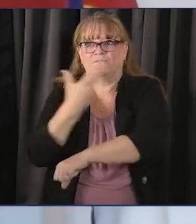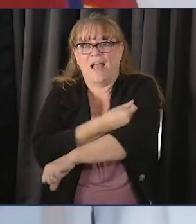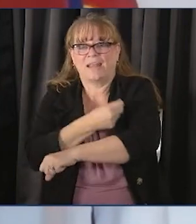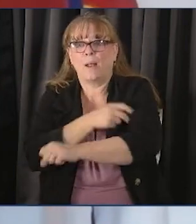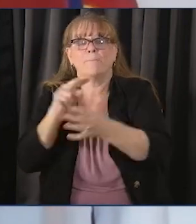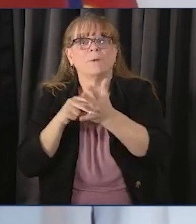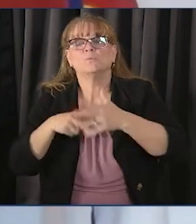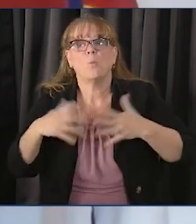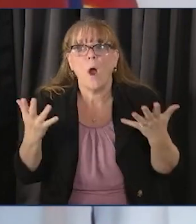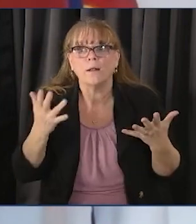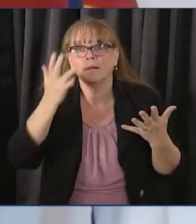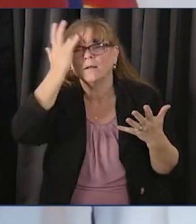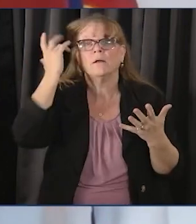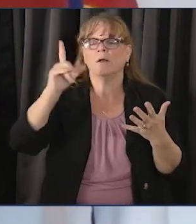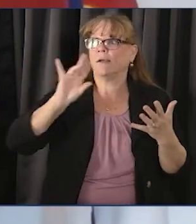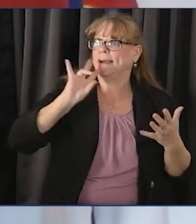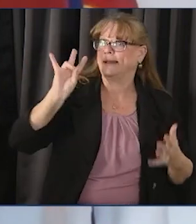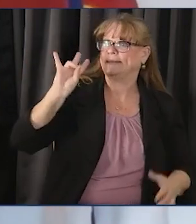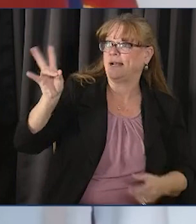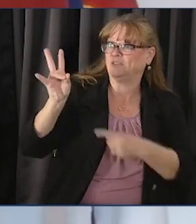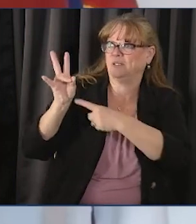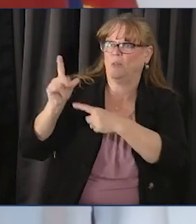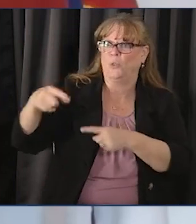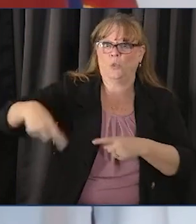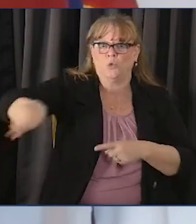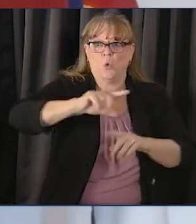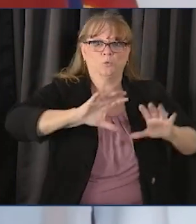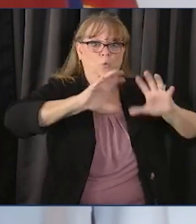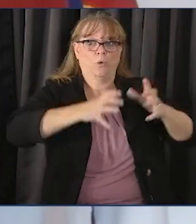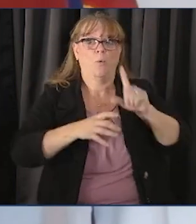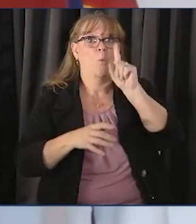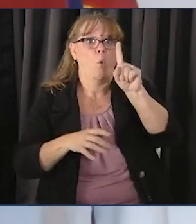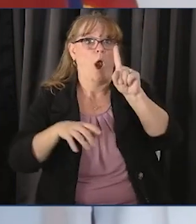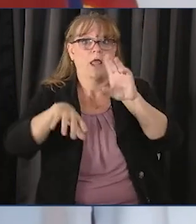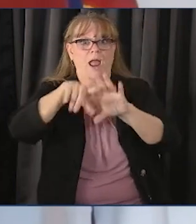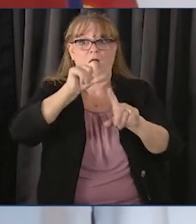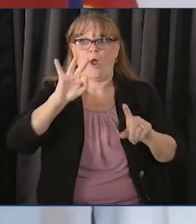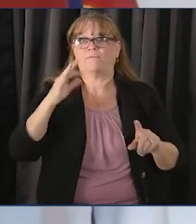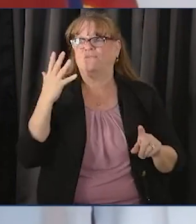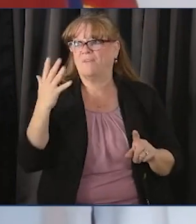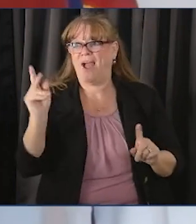Sadly, that also means it four in five won't because the supply isn't here.